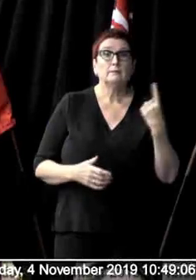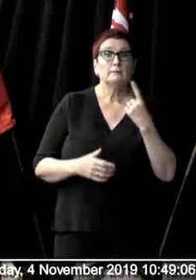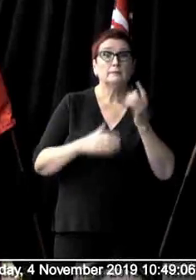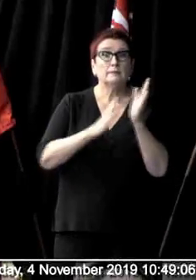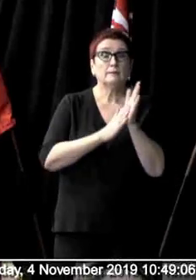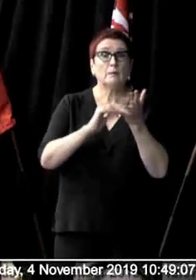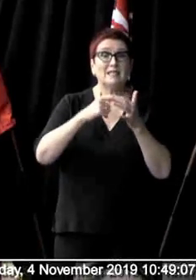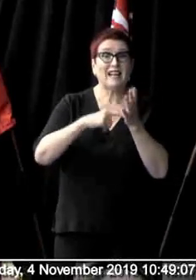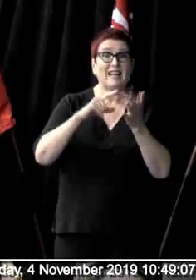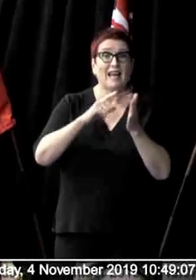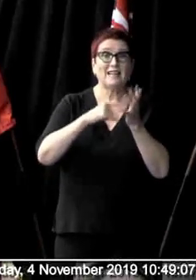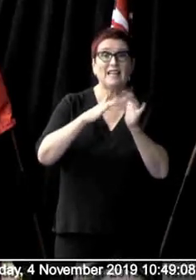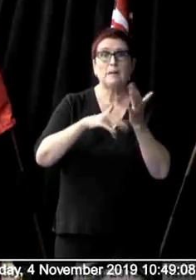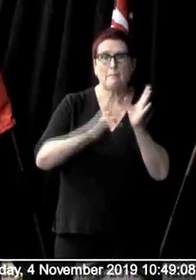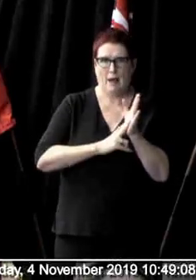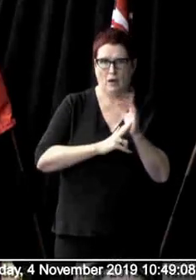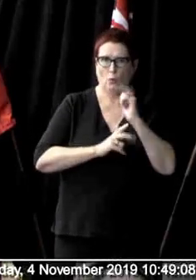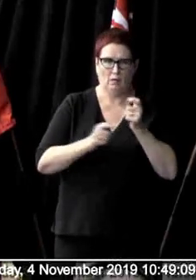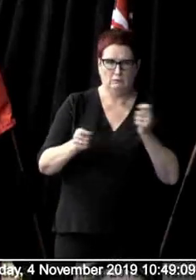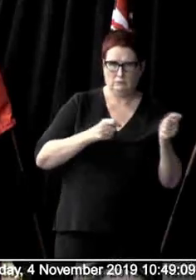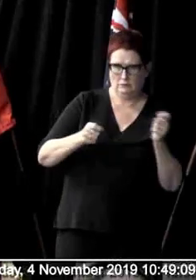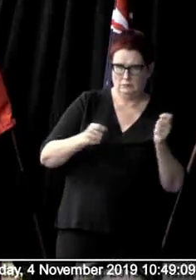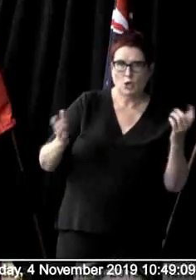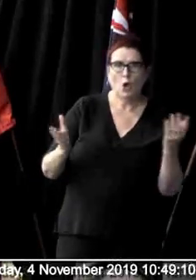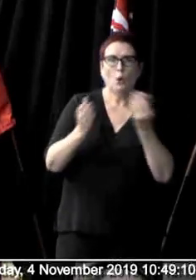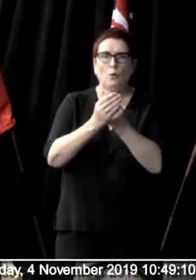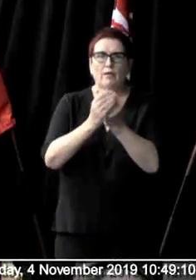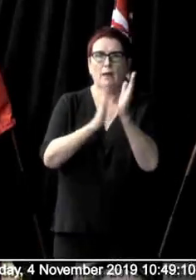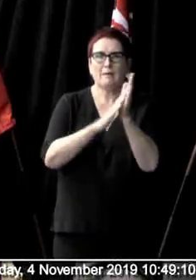of Senior Counsel, together with Mr Malcolm Harding,